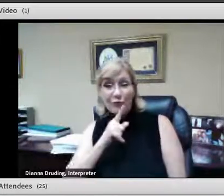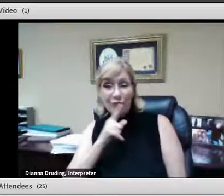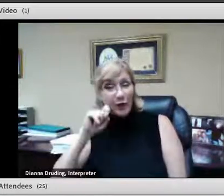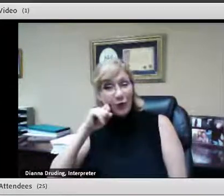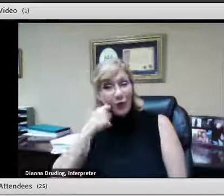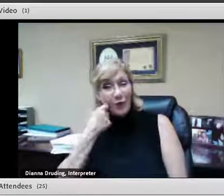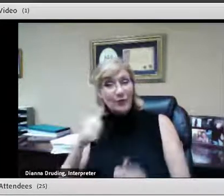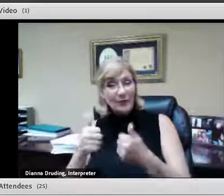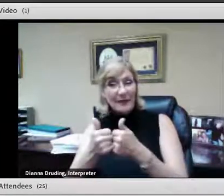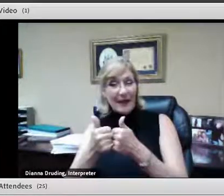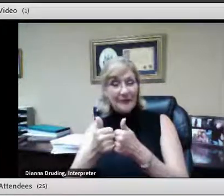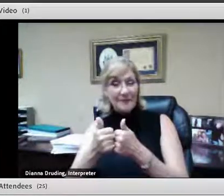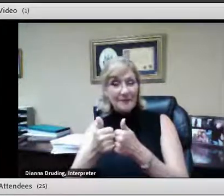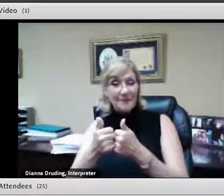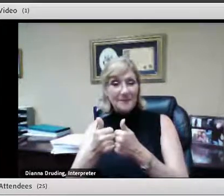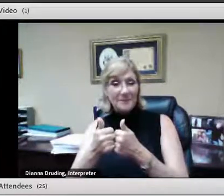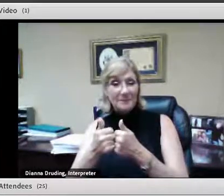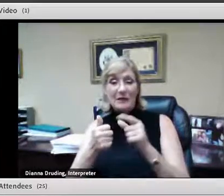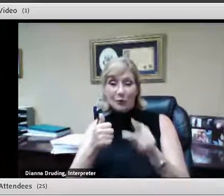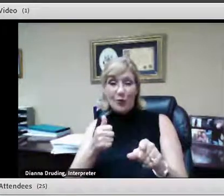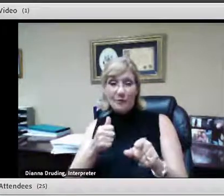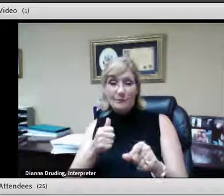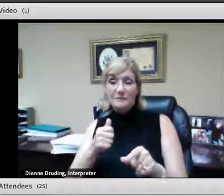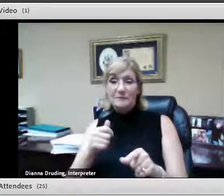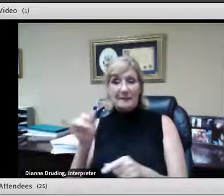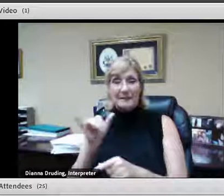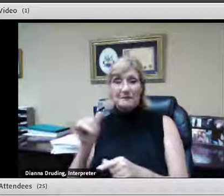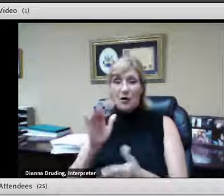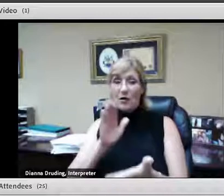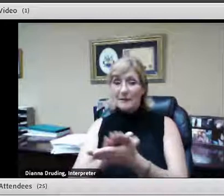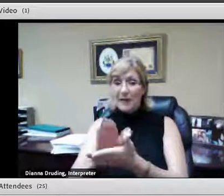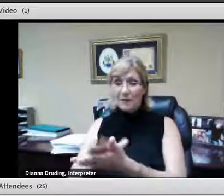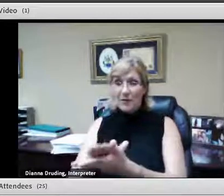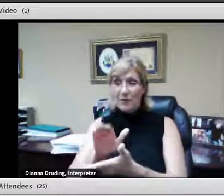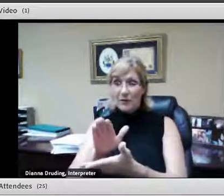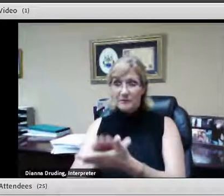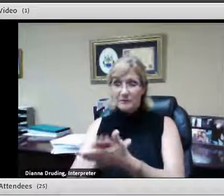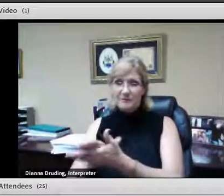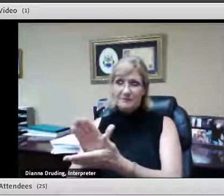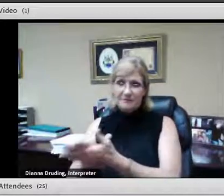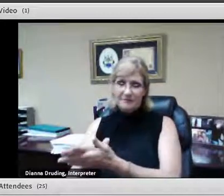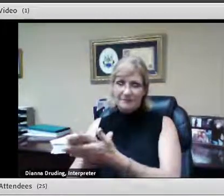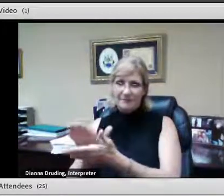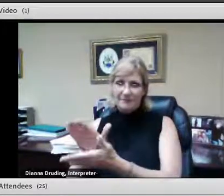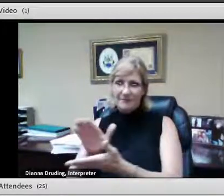So, basically this little poison rhythm goes like this. Apple, apple, watermelon, grape.